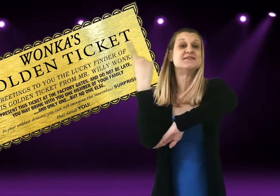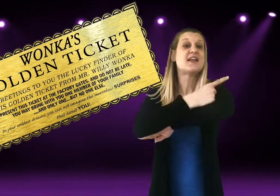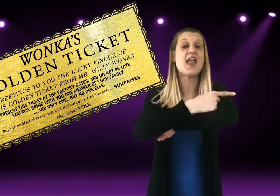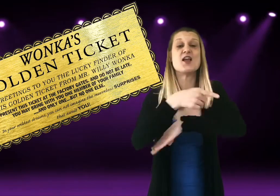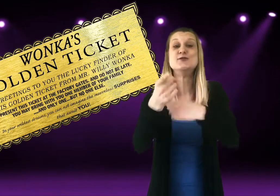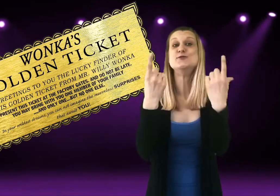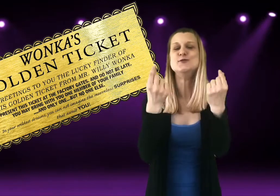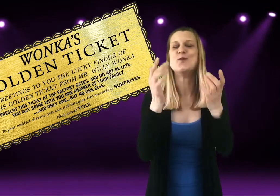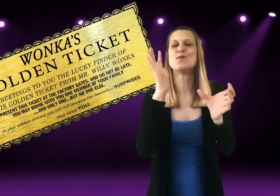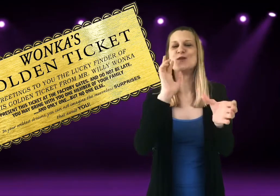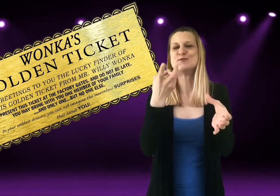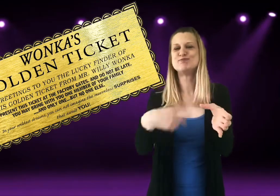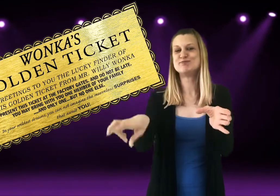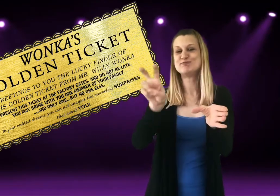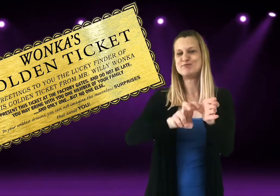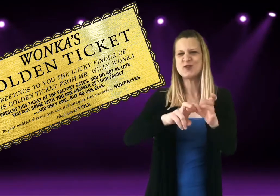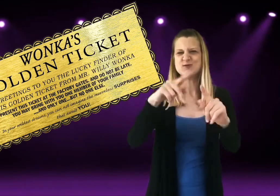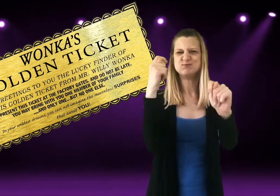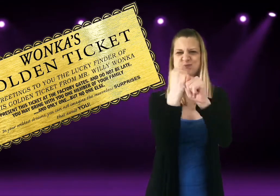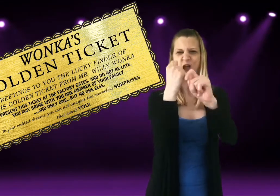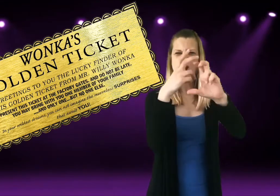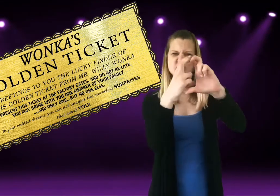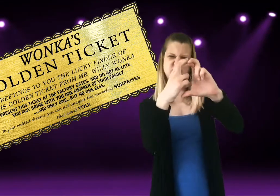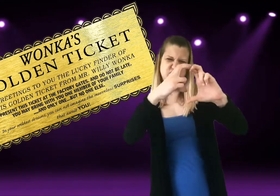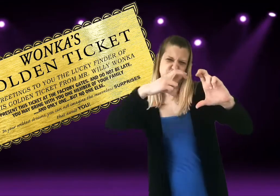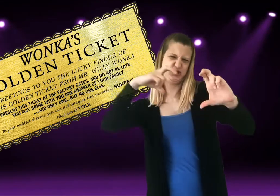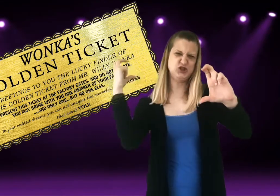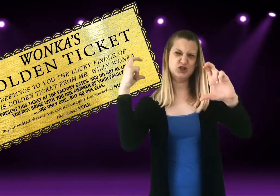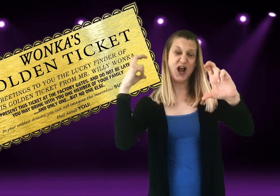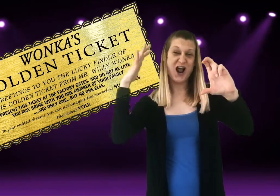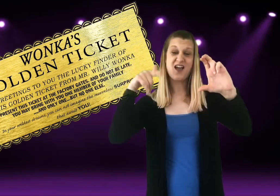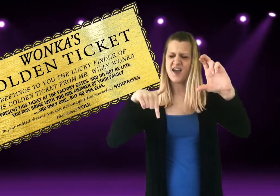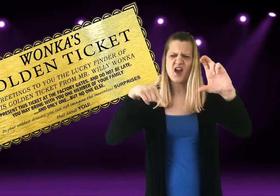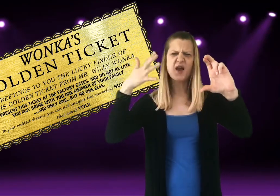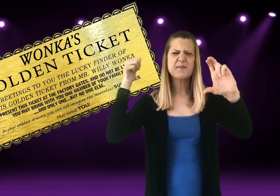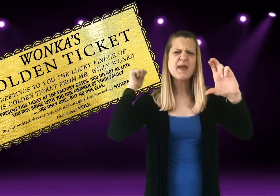and afterwards, when it is time to leave, you will be escorted home by a procession of large trucks.